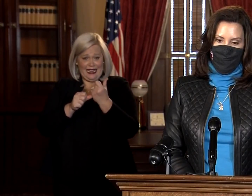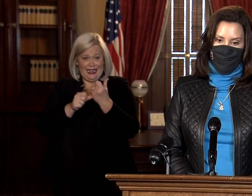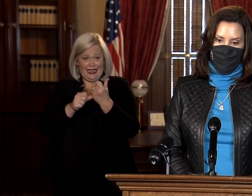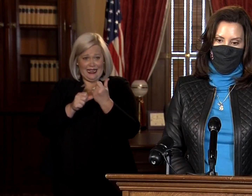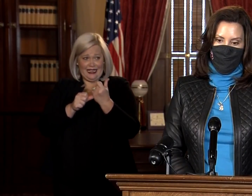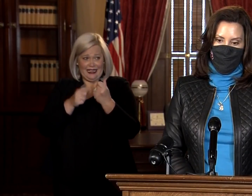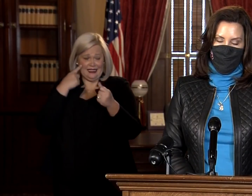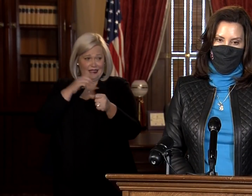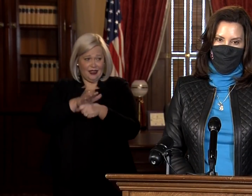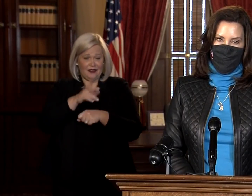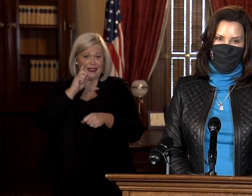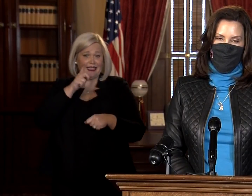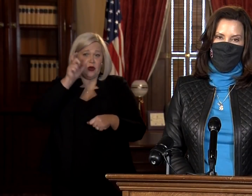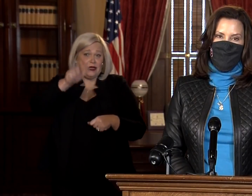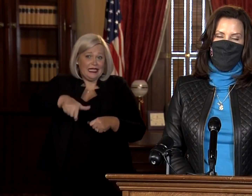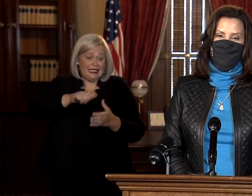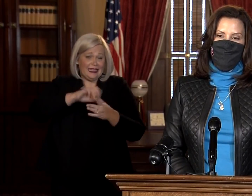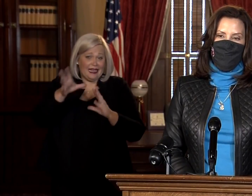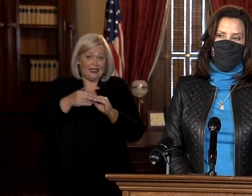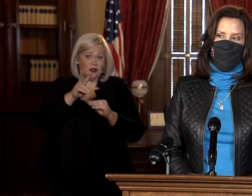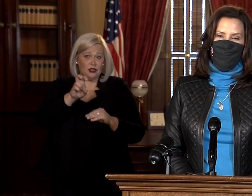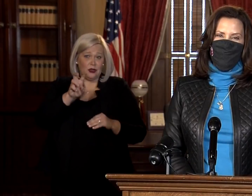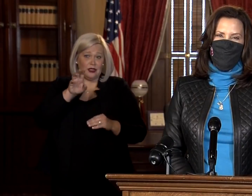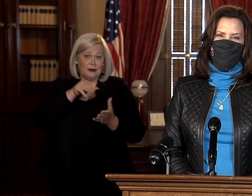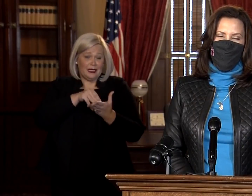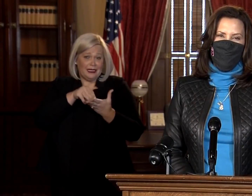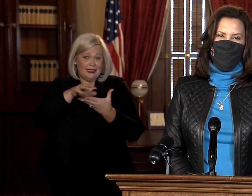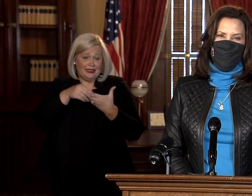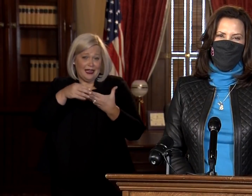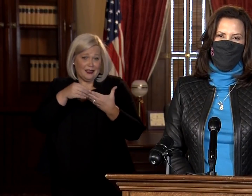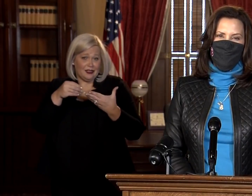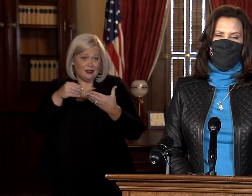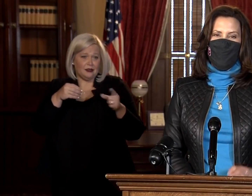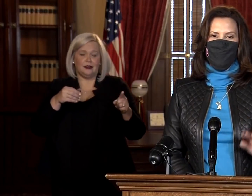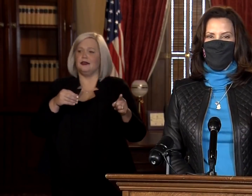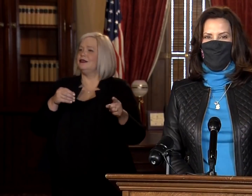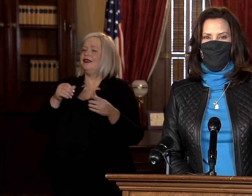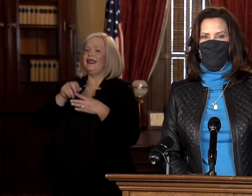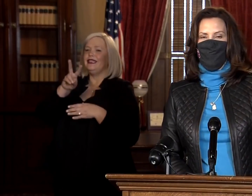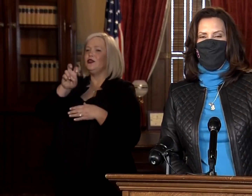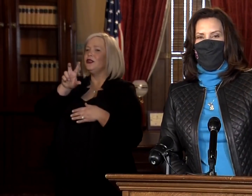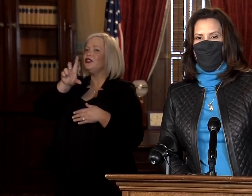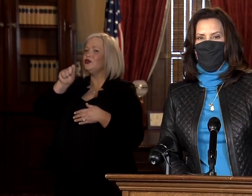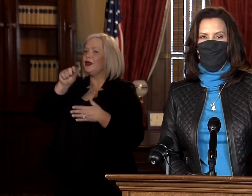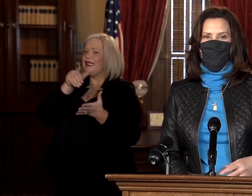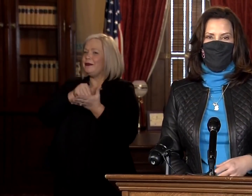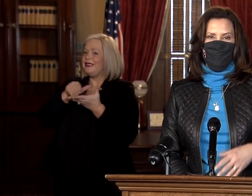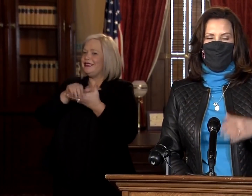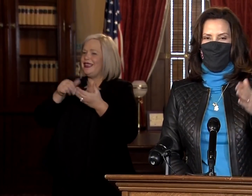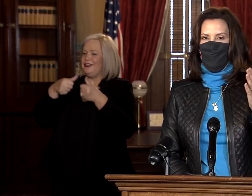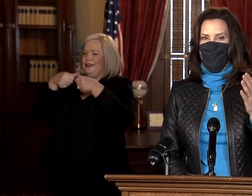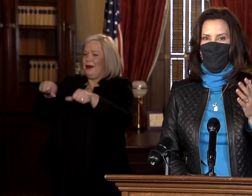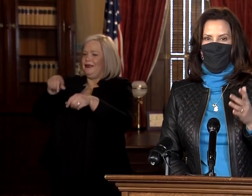do you feel that the state’s aid to them has been enough that to them has been enough that they don’t need this extra they don’t need this extra $220 million? $220 million? >> So, Beth, the $220 million